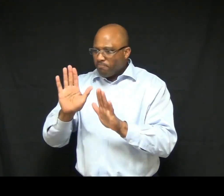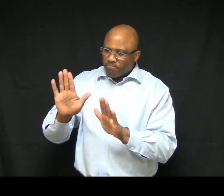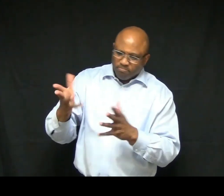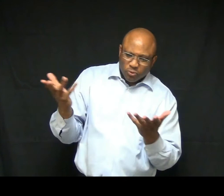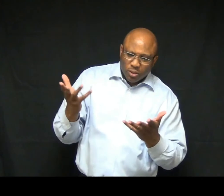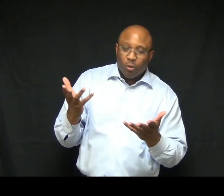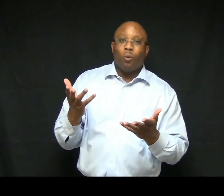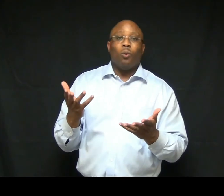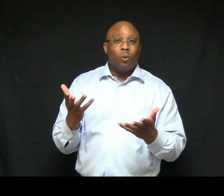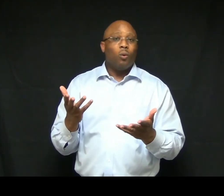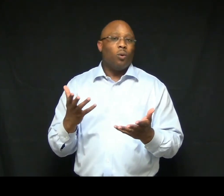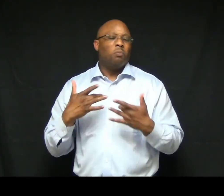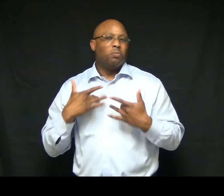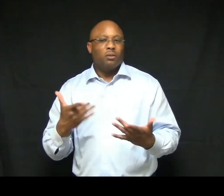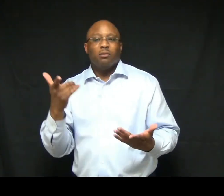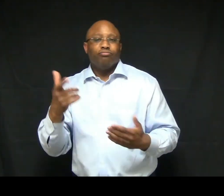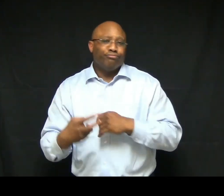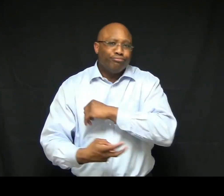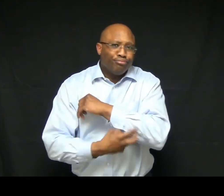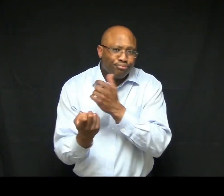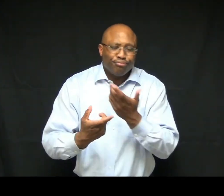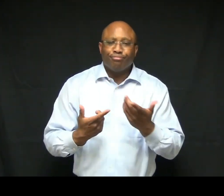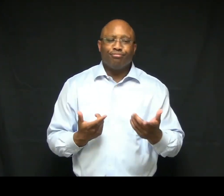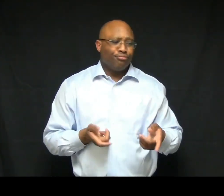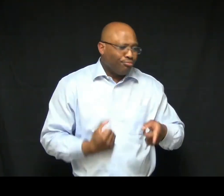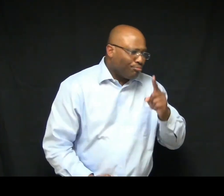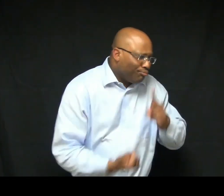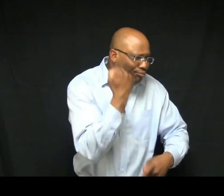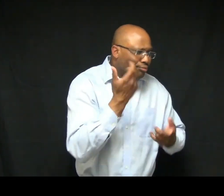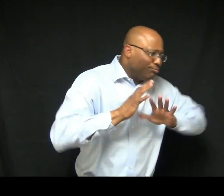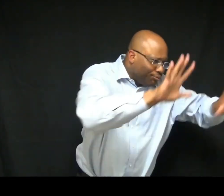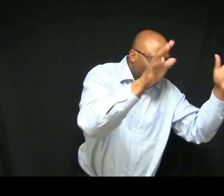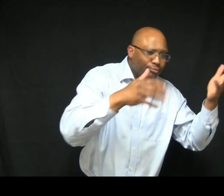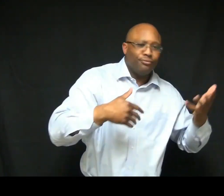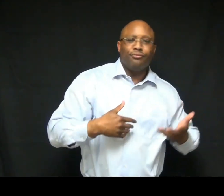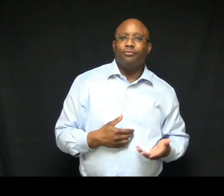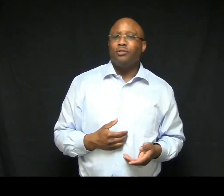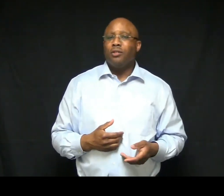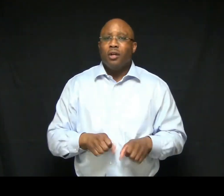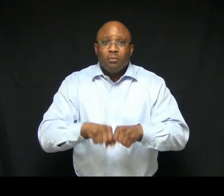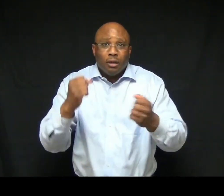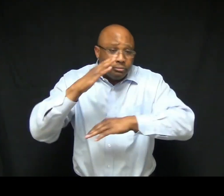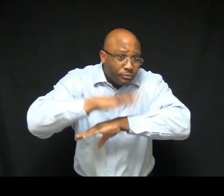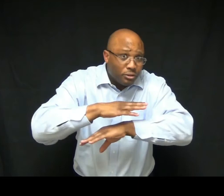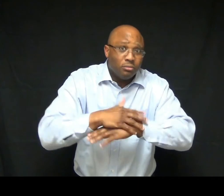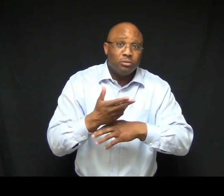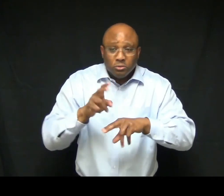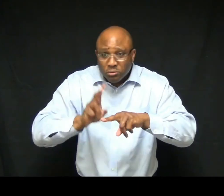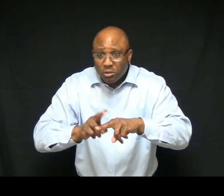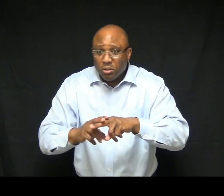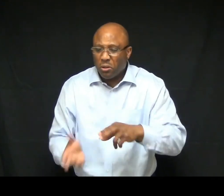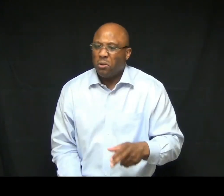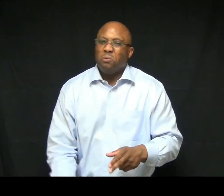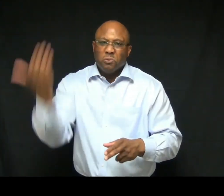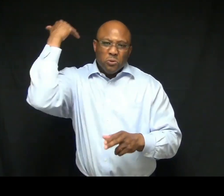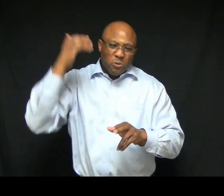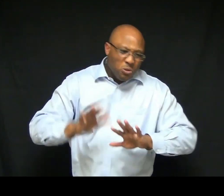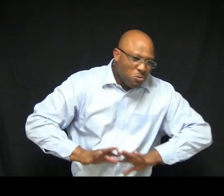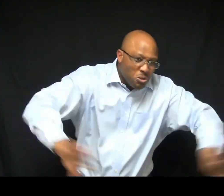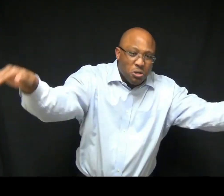If the youth gets into frequent fights or destroys, steals, or vandalizes property,